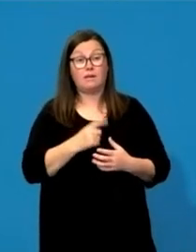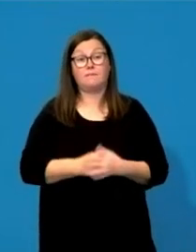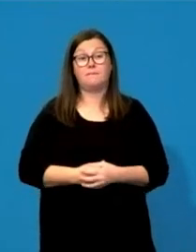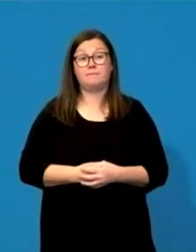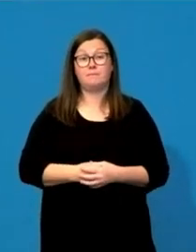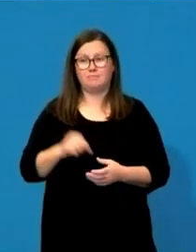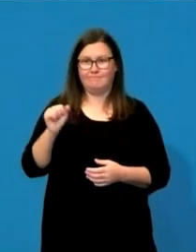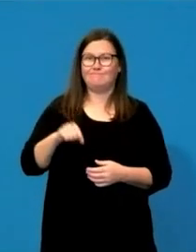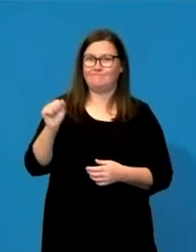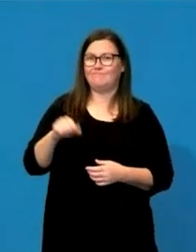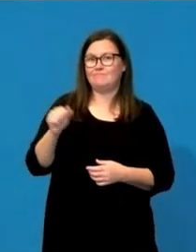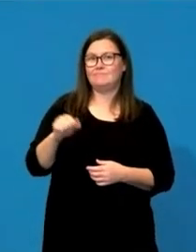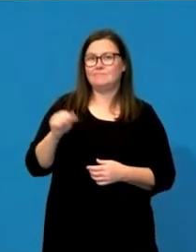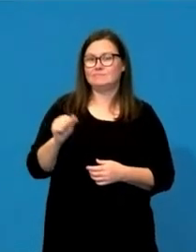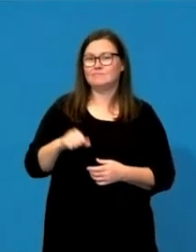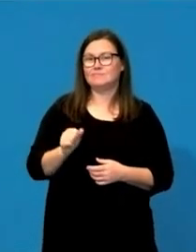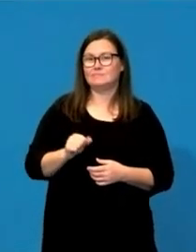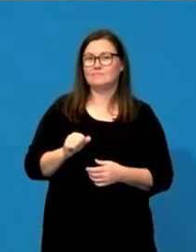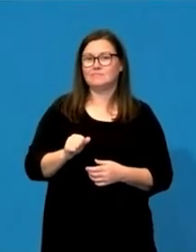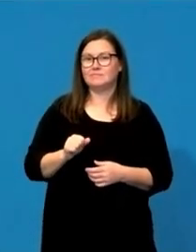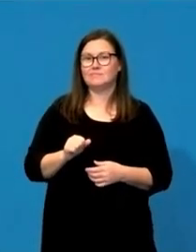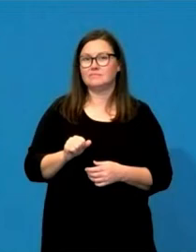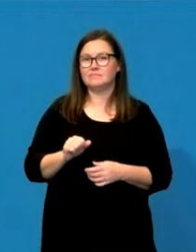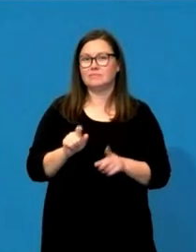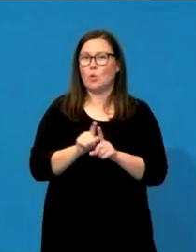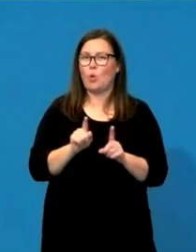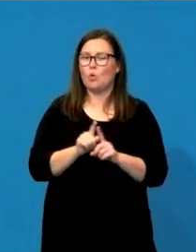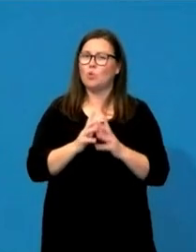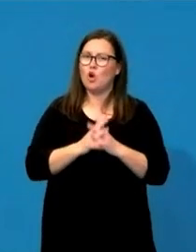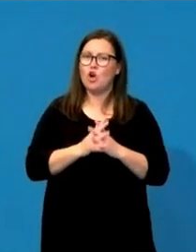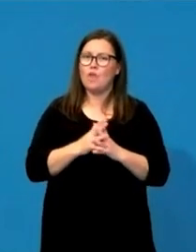Yes, and - and probably a presence of an Indigenous worker.